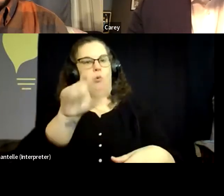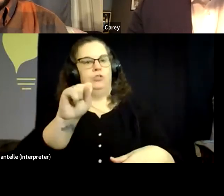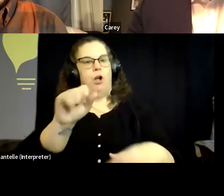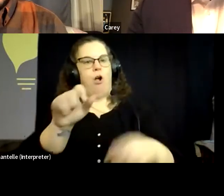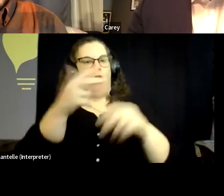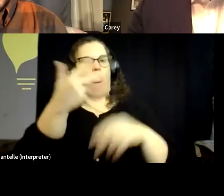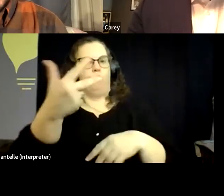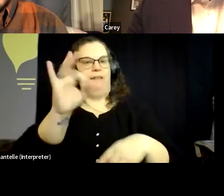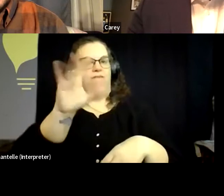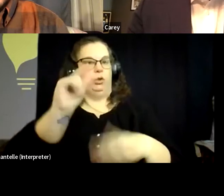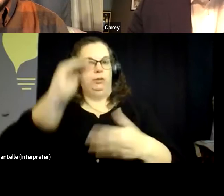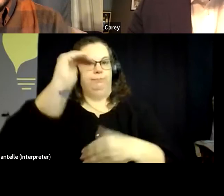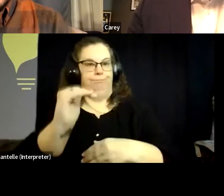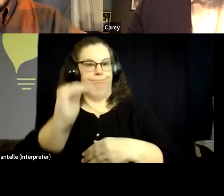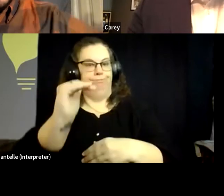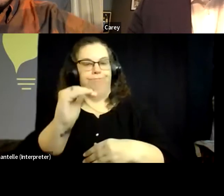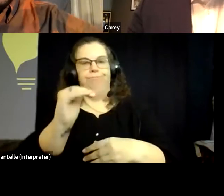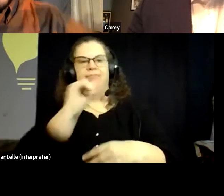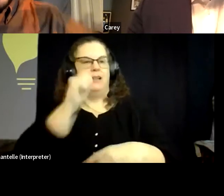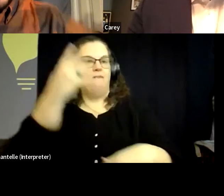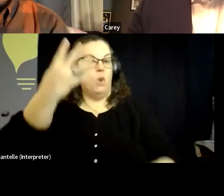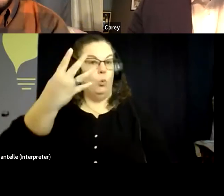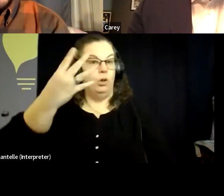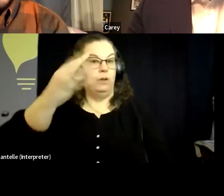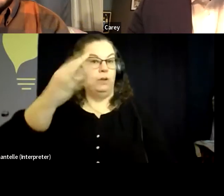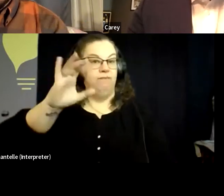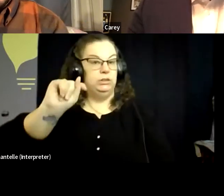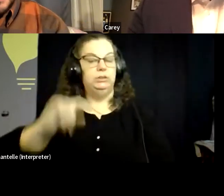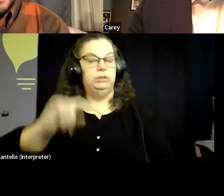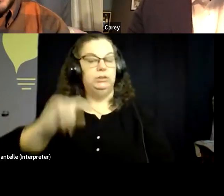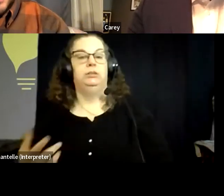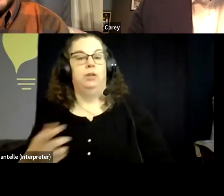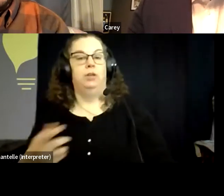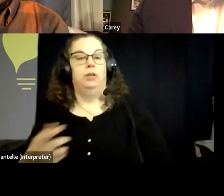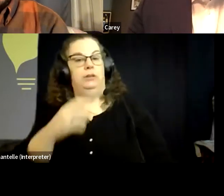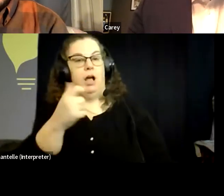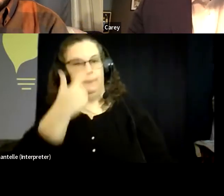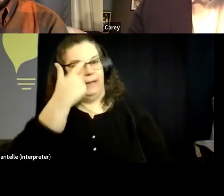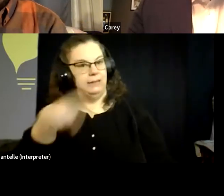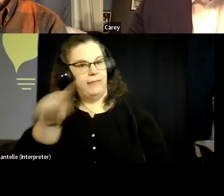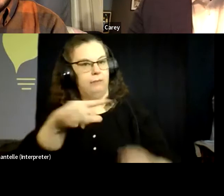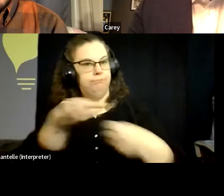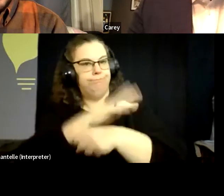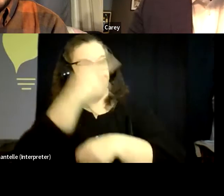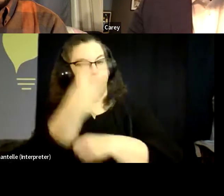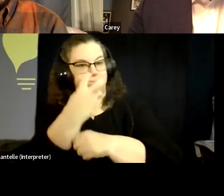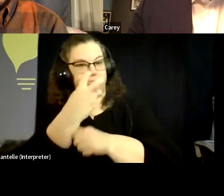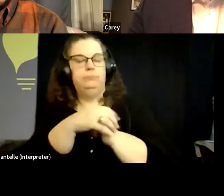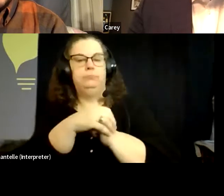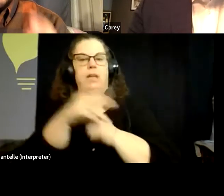our puck is the biggest thing